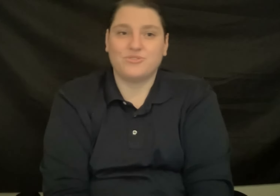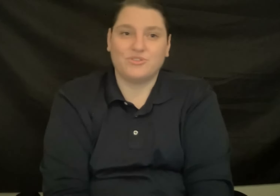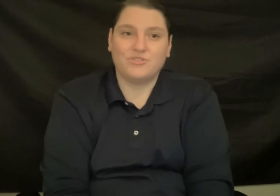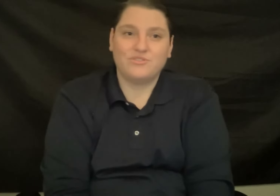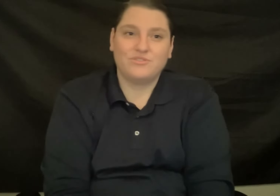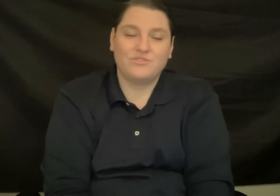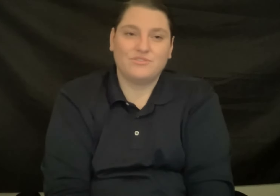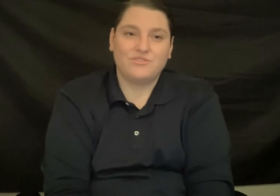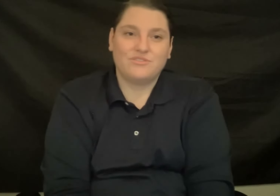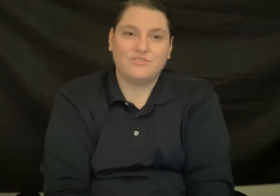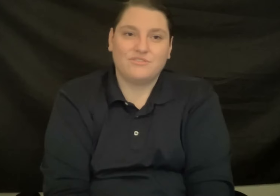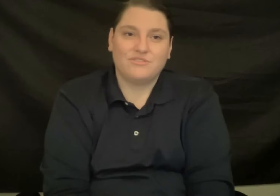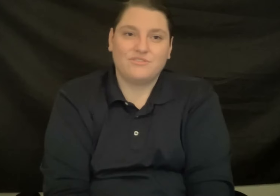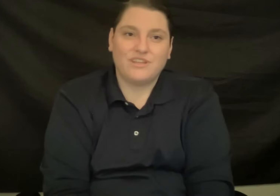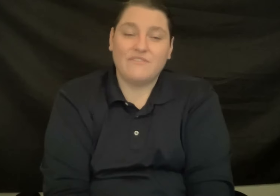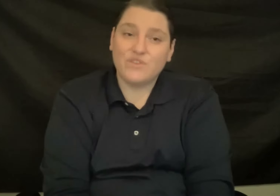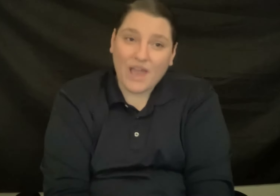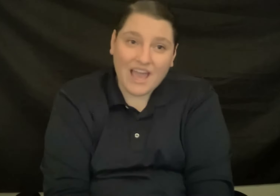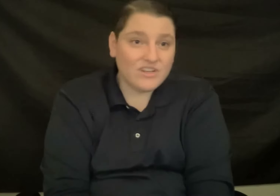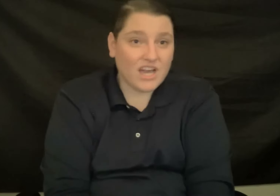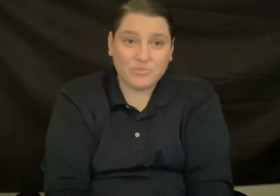So, the distinction between the two really depends.